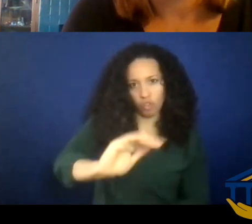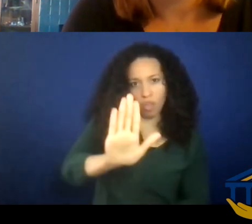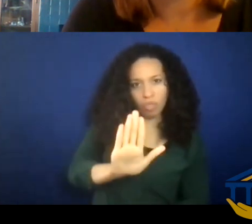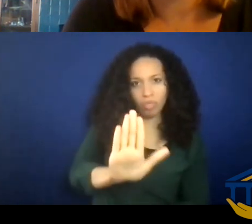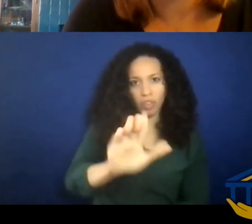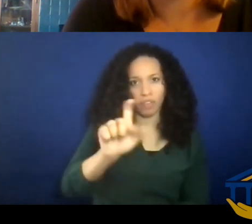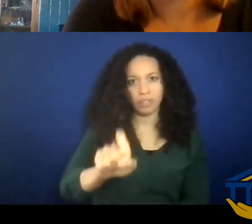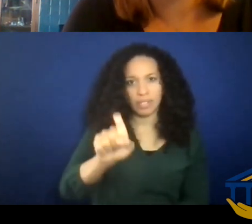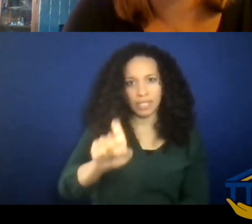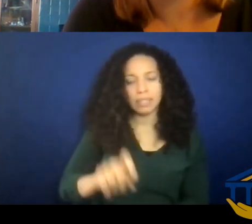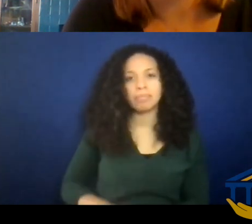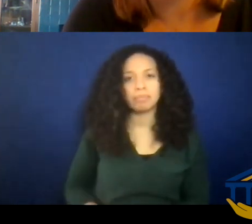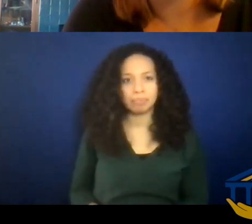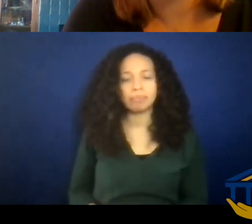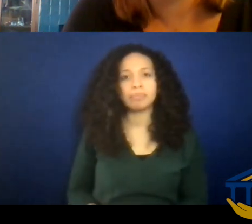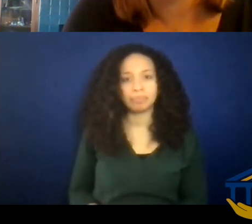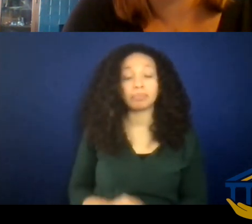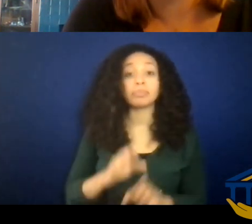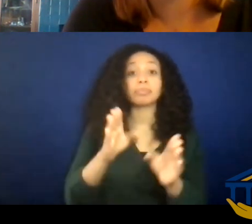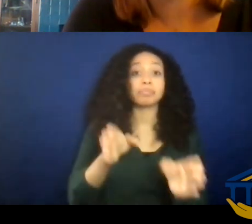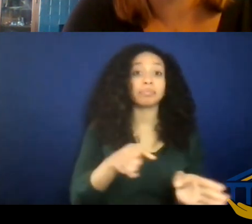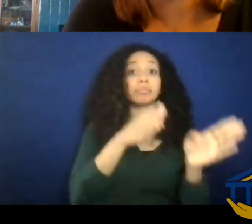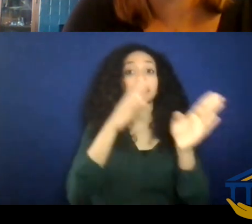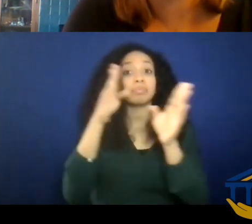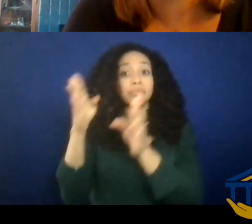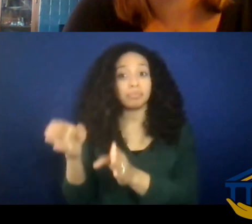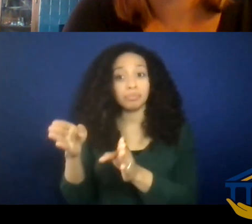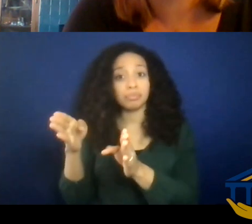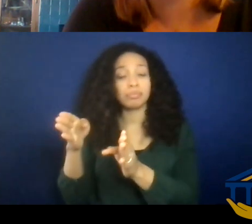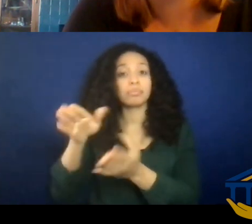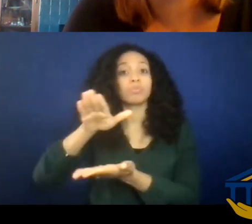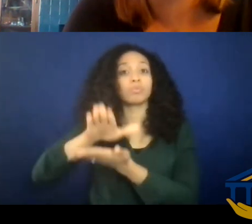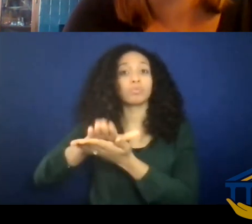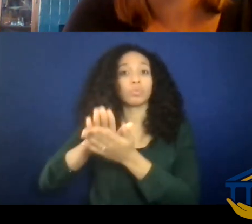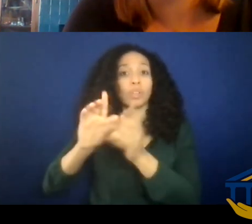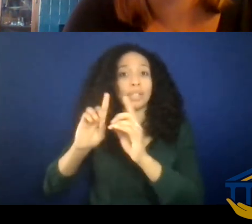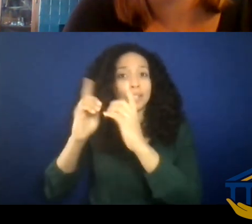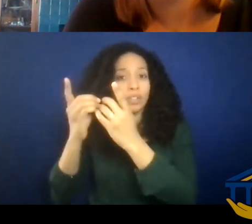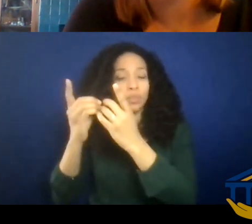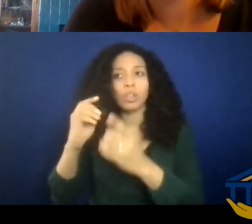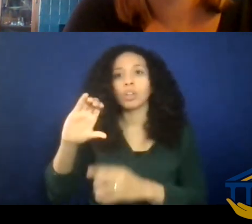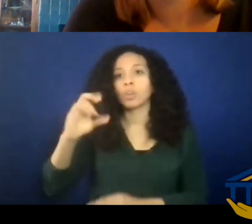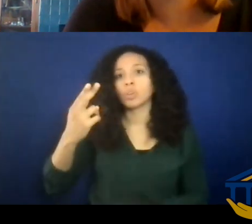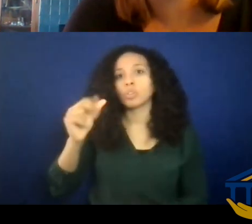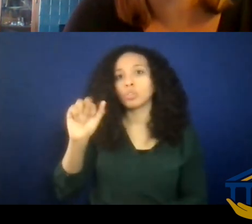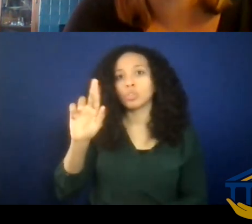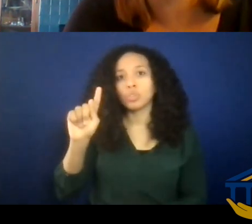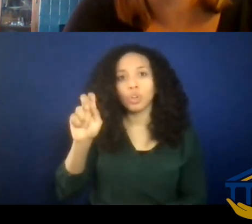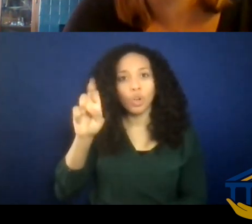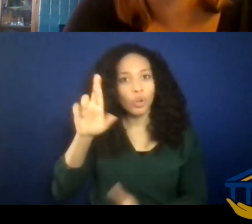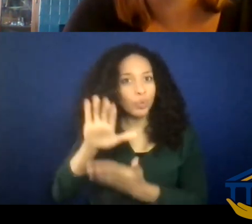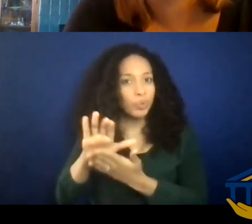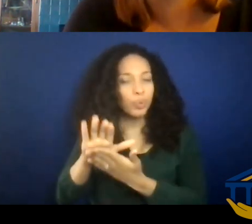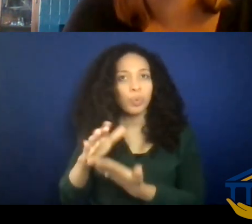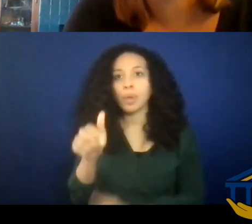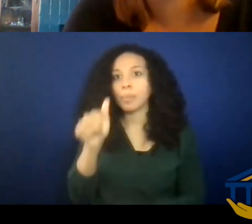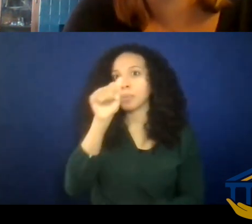And then following that, the school district, charter school, or private school, if you're in a private school,